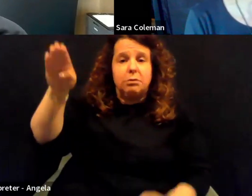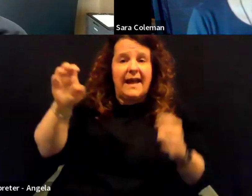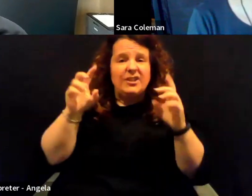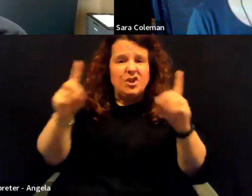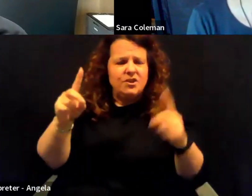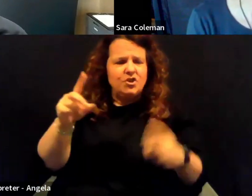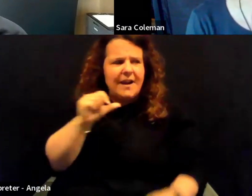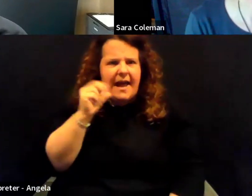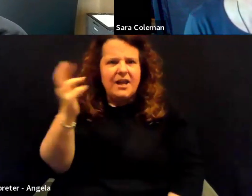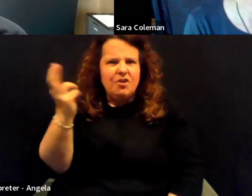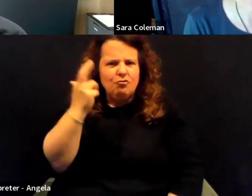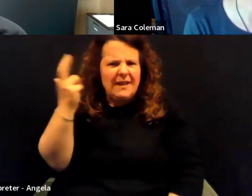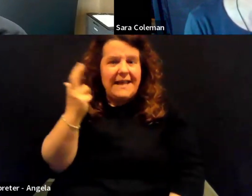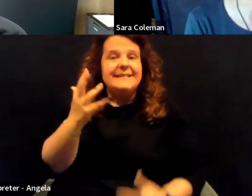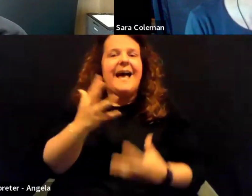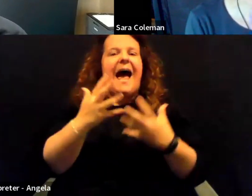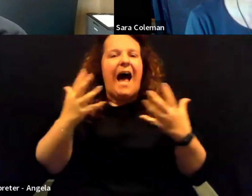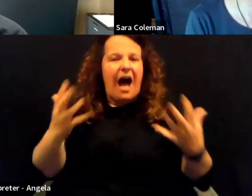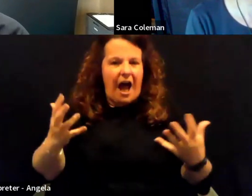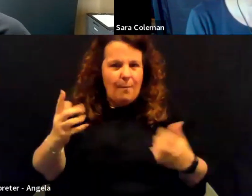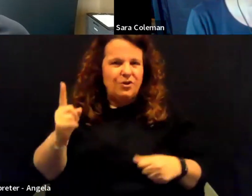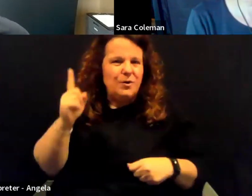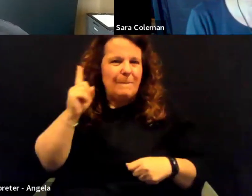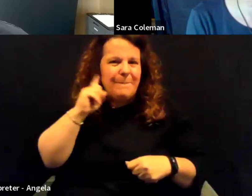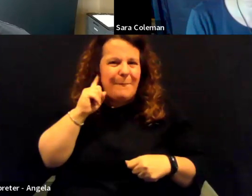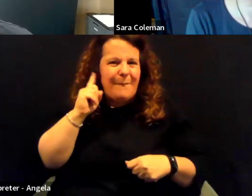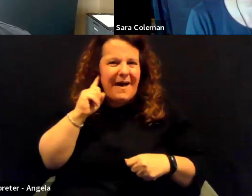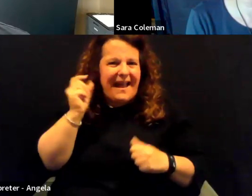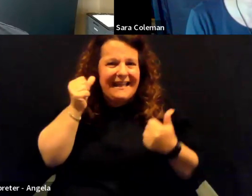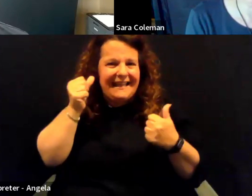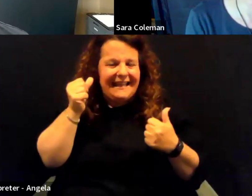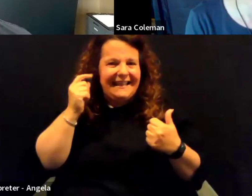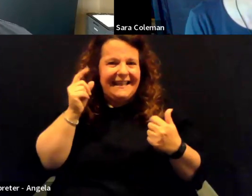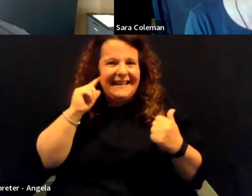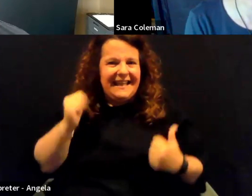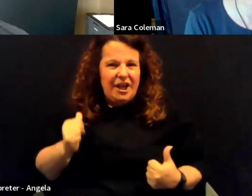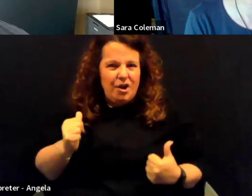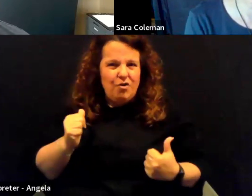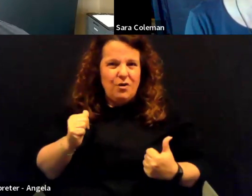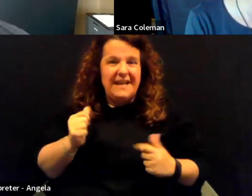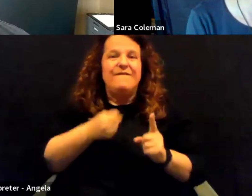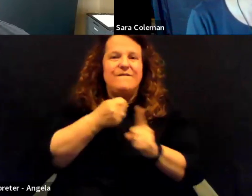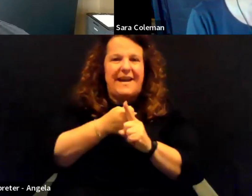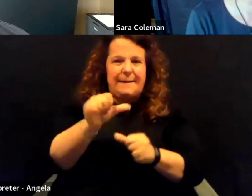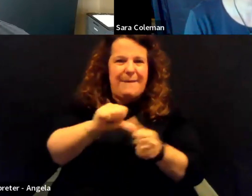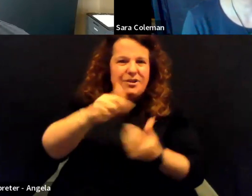realize how much my hearing affected my social. So I dove into books. I was into,